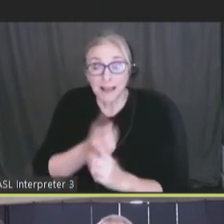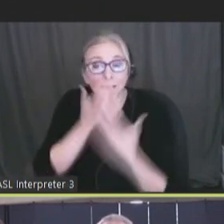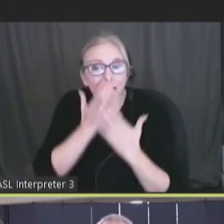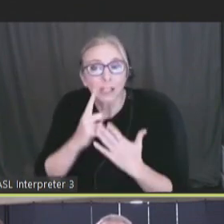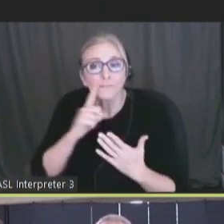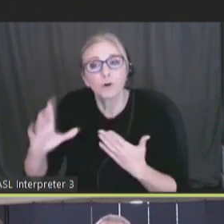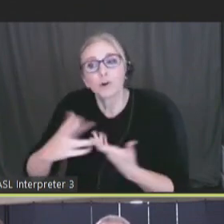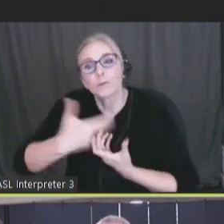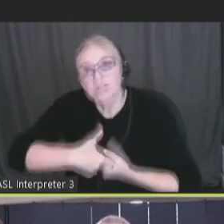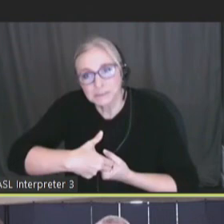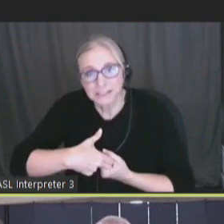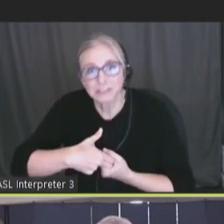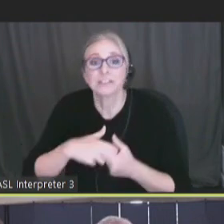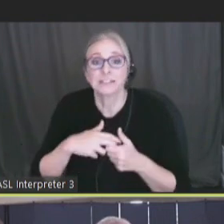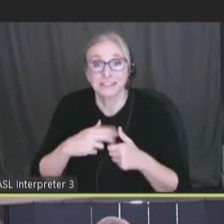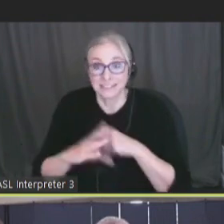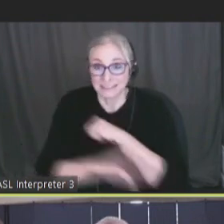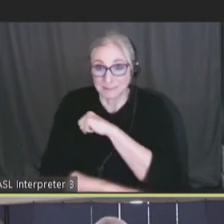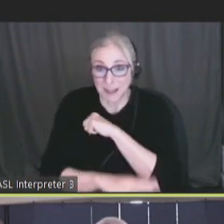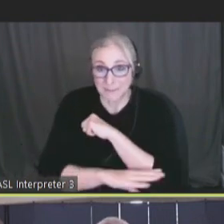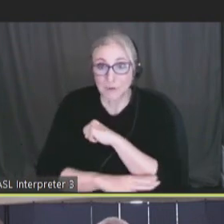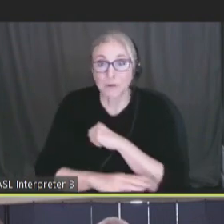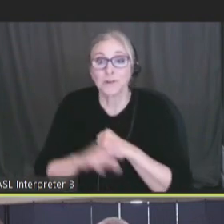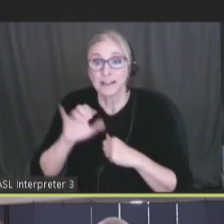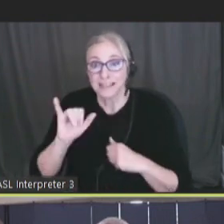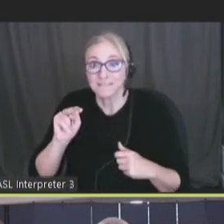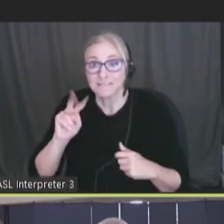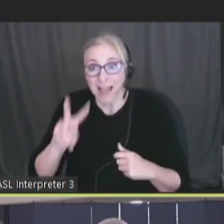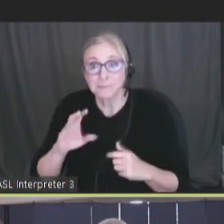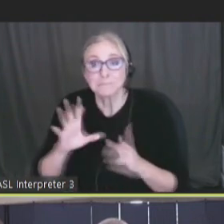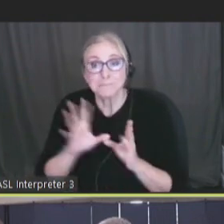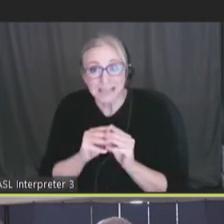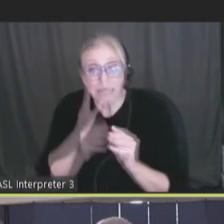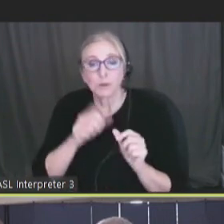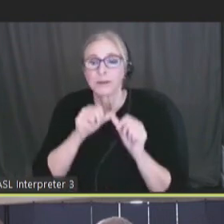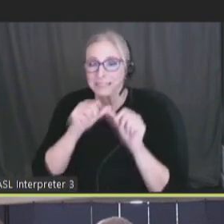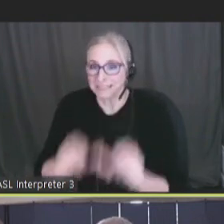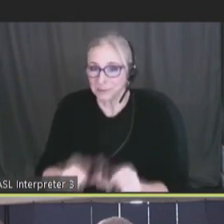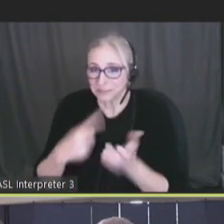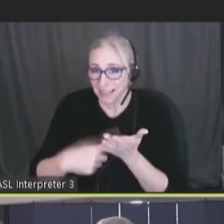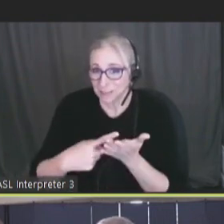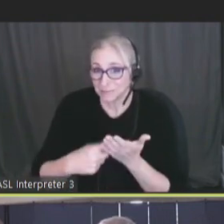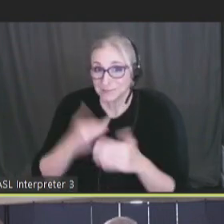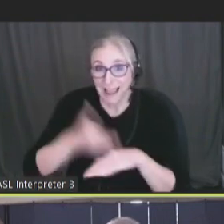in our September NVAC meeting. And we will continue our discussions after lunch. Thank you.